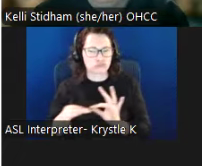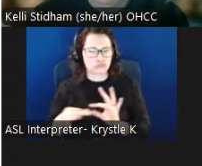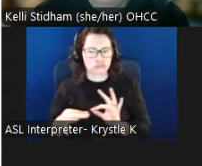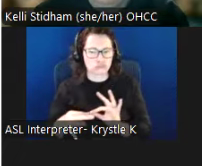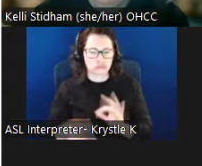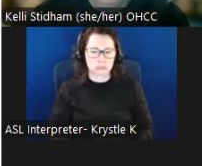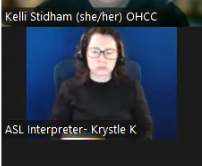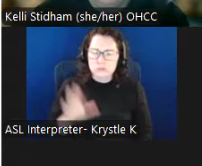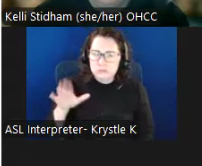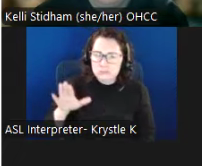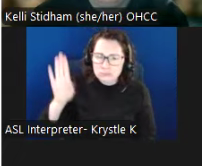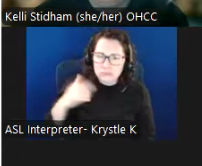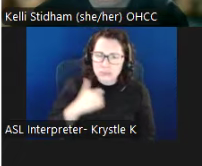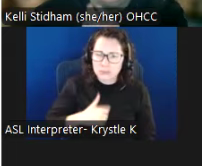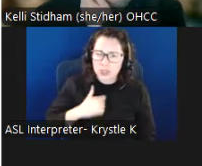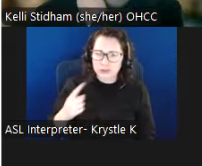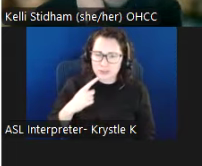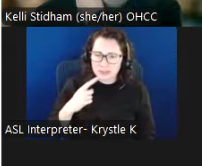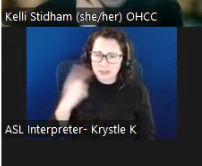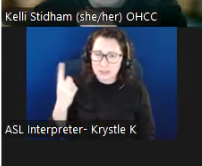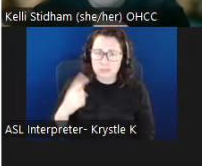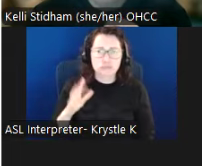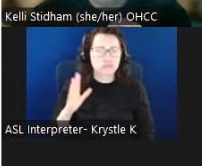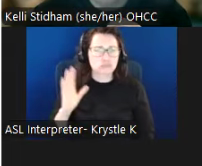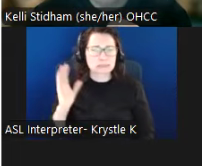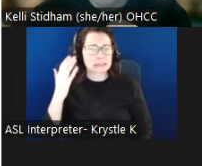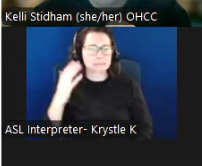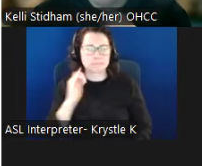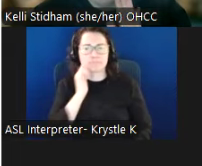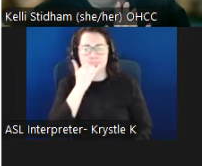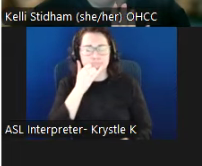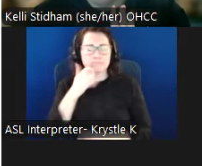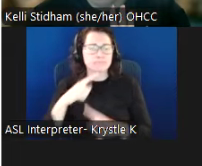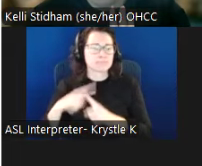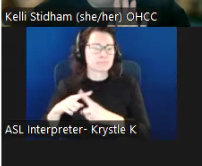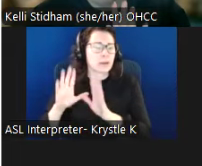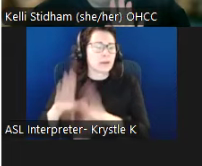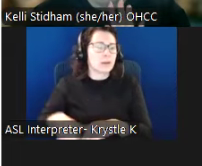I'm sorry.